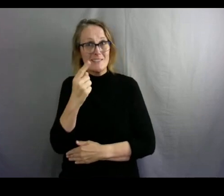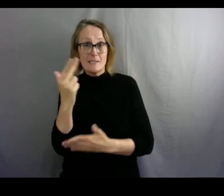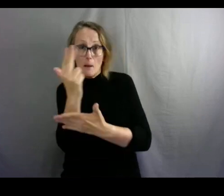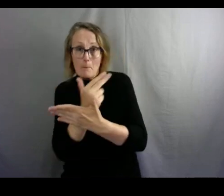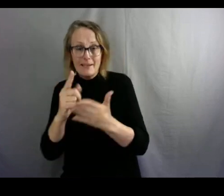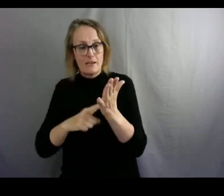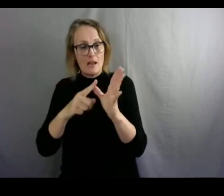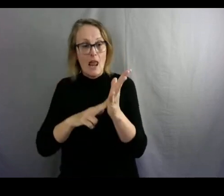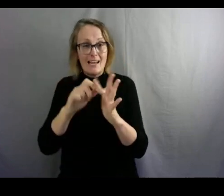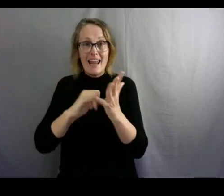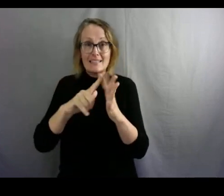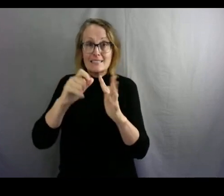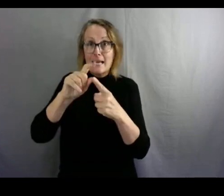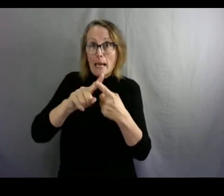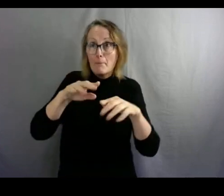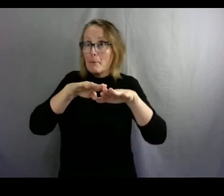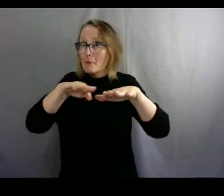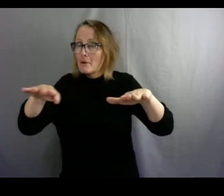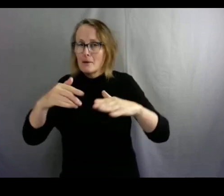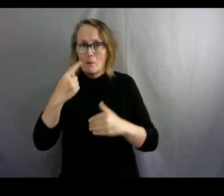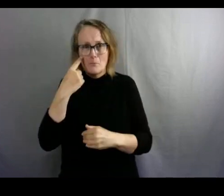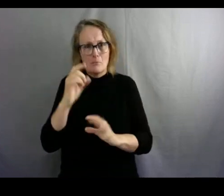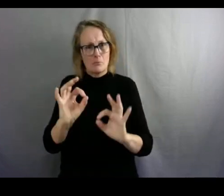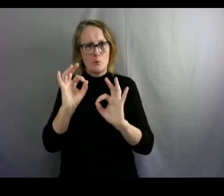and you cannot find anything similar in the impressionist,